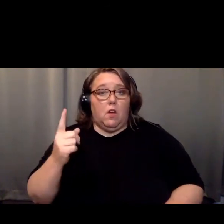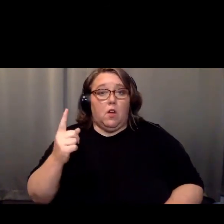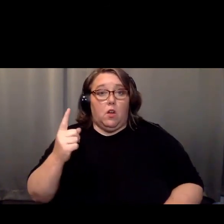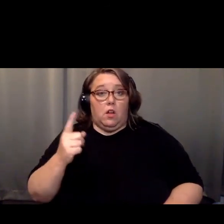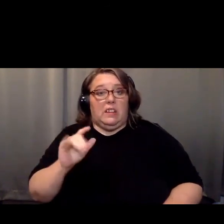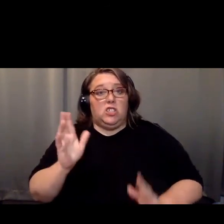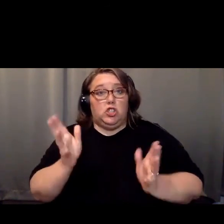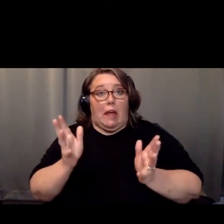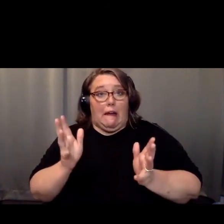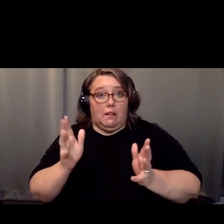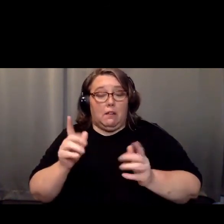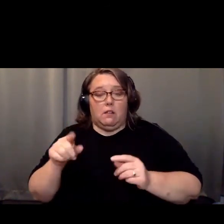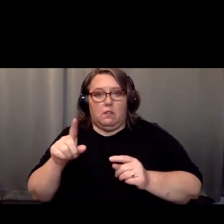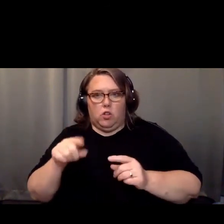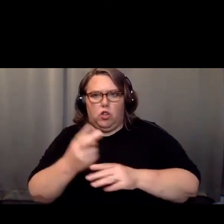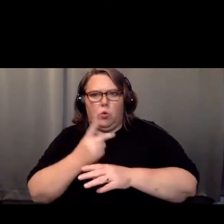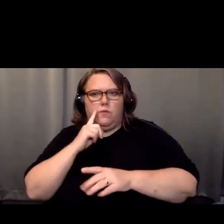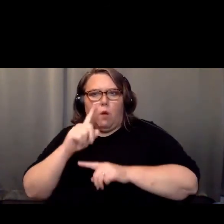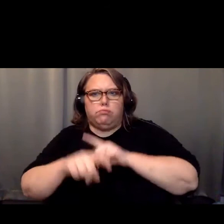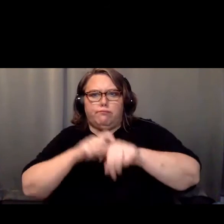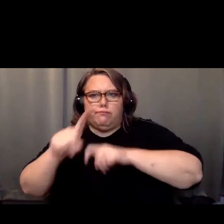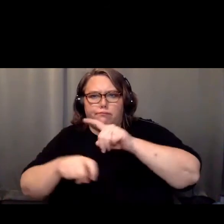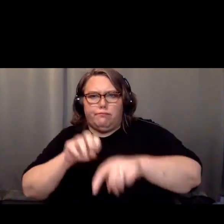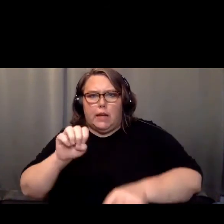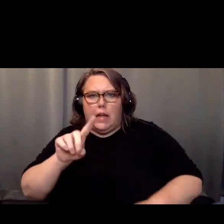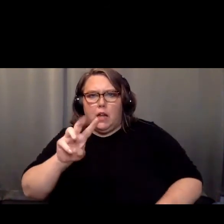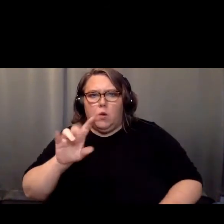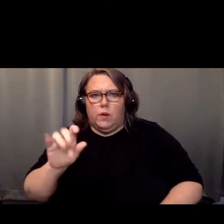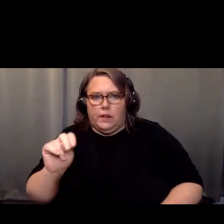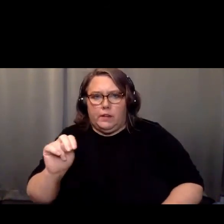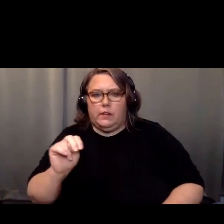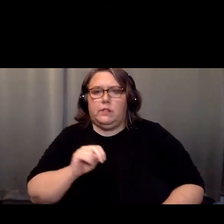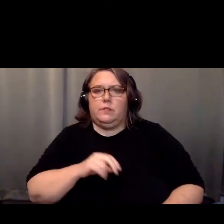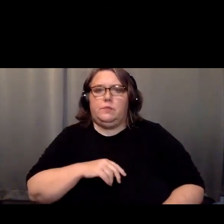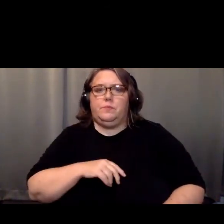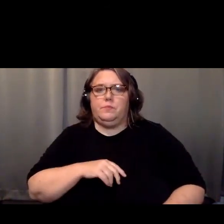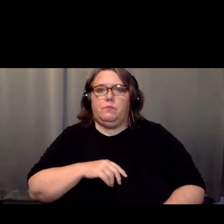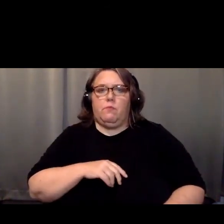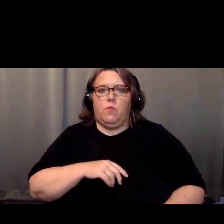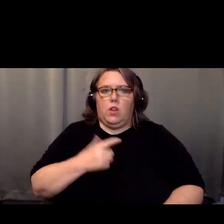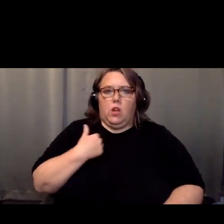if you have any questions for Edwin. Edwin, I wanted to ask you since we have just a few minutes